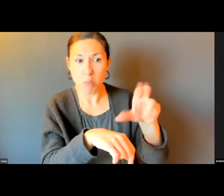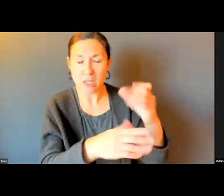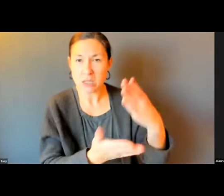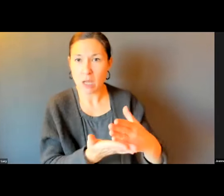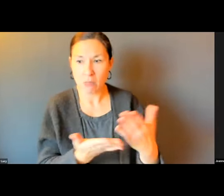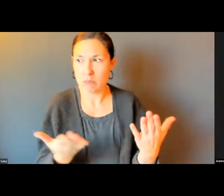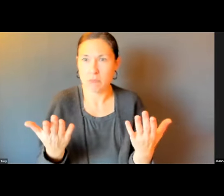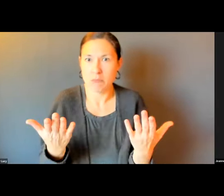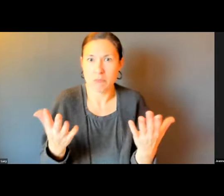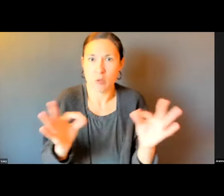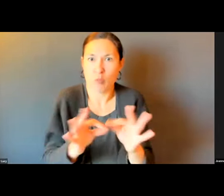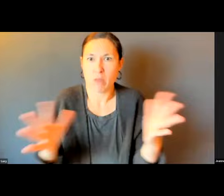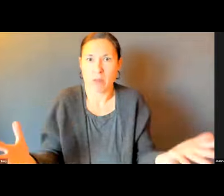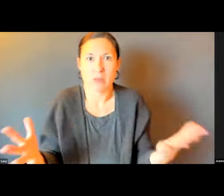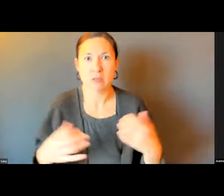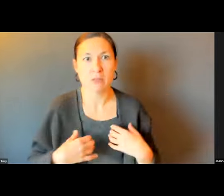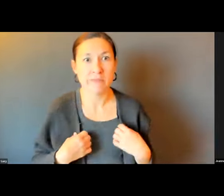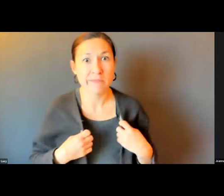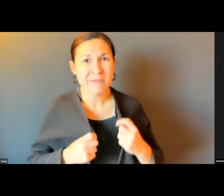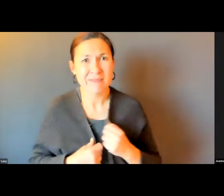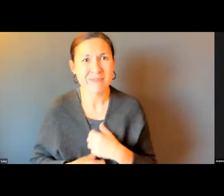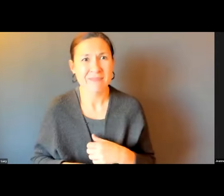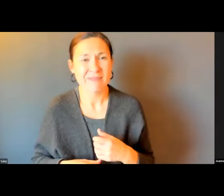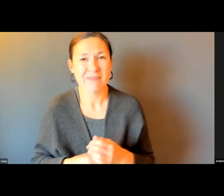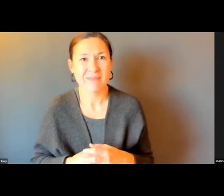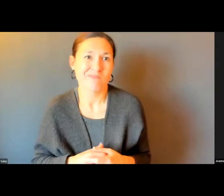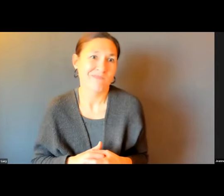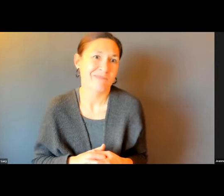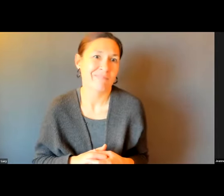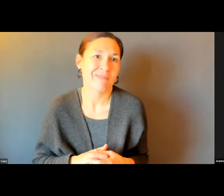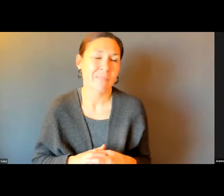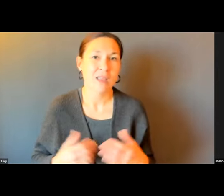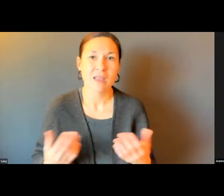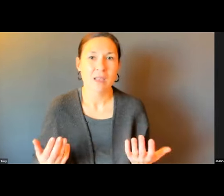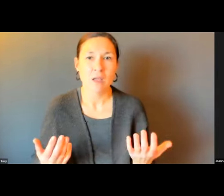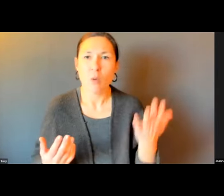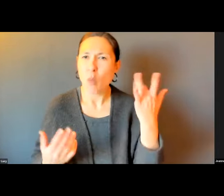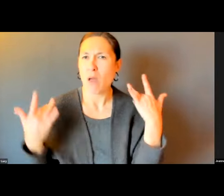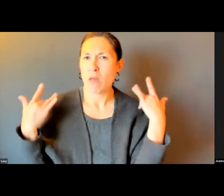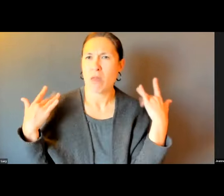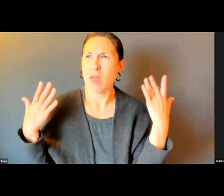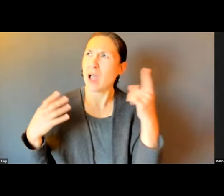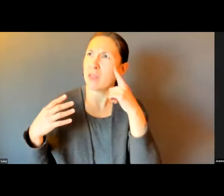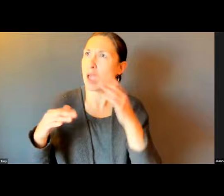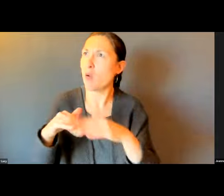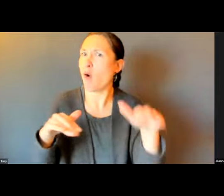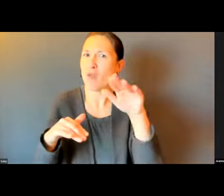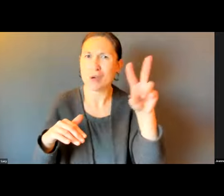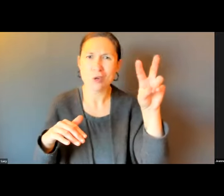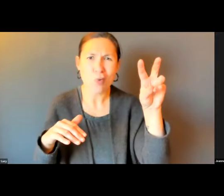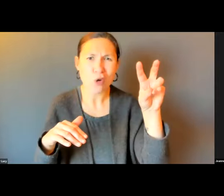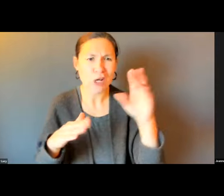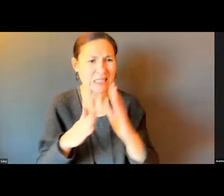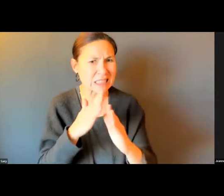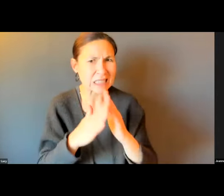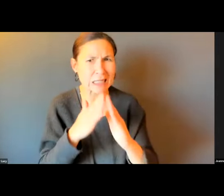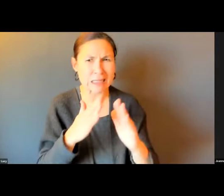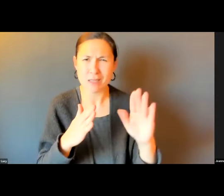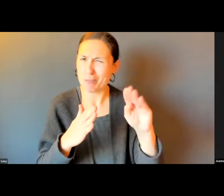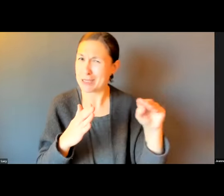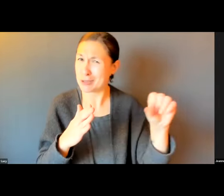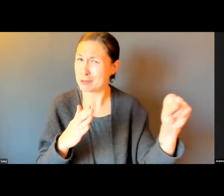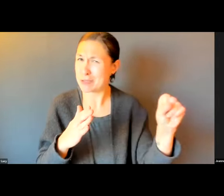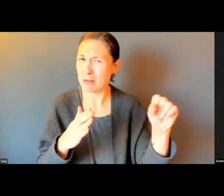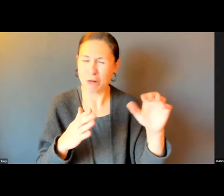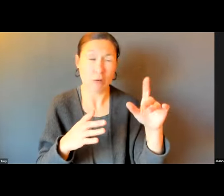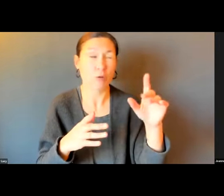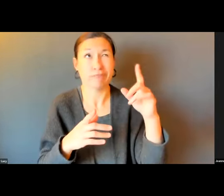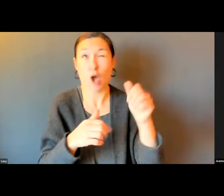BUS STOPS THEY CAN'T GET TO.